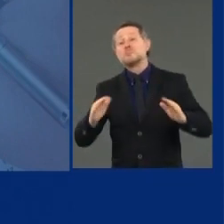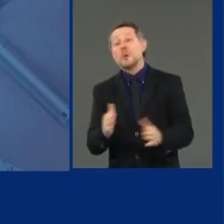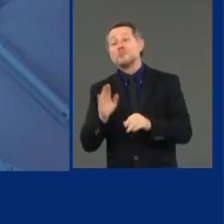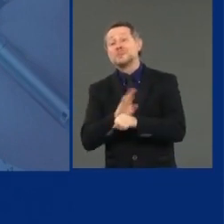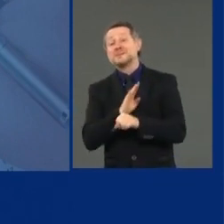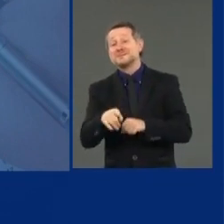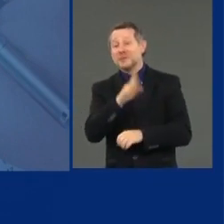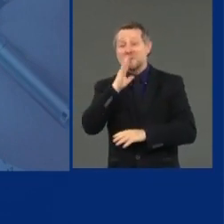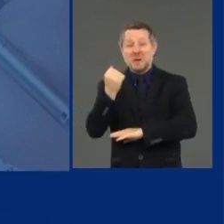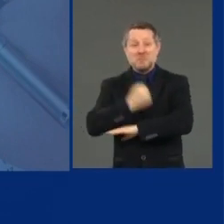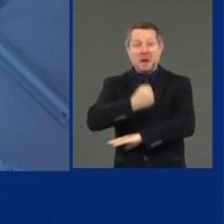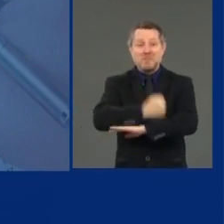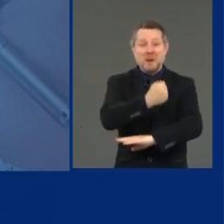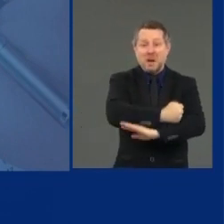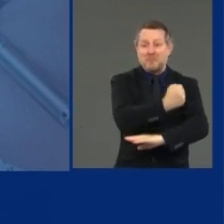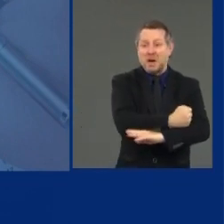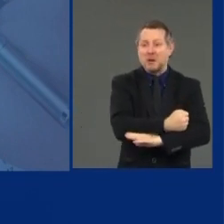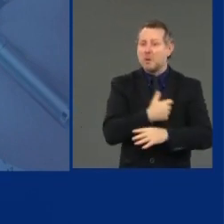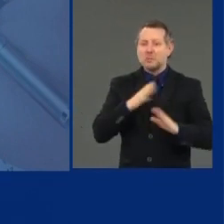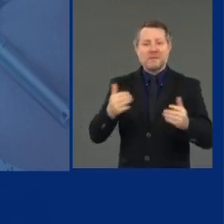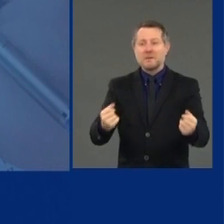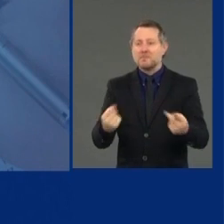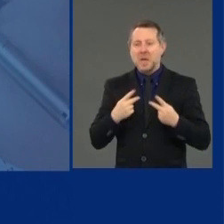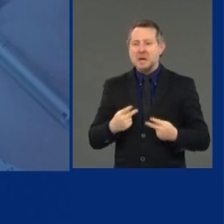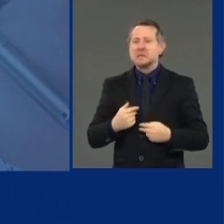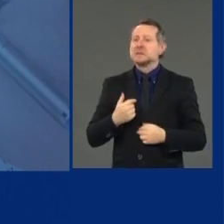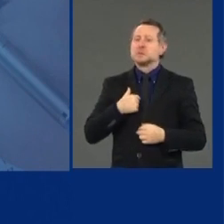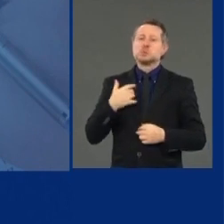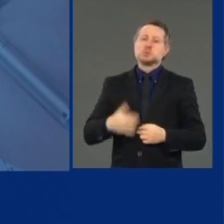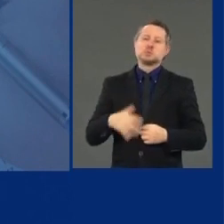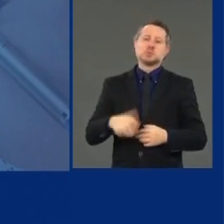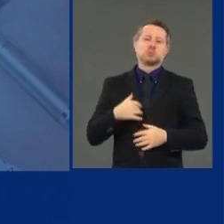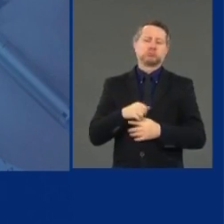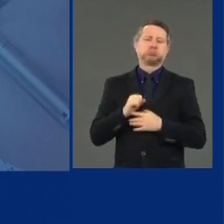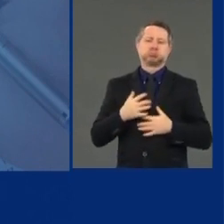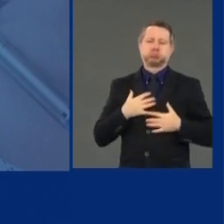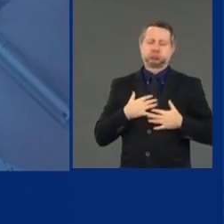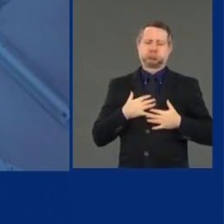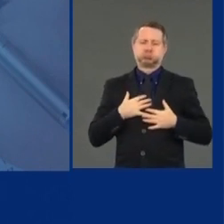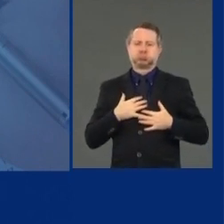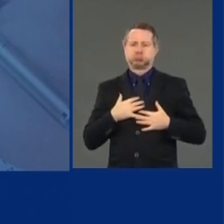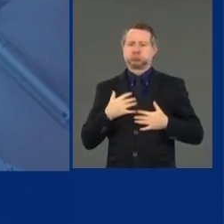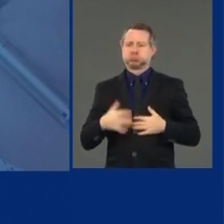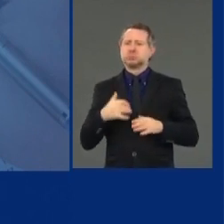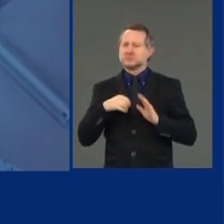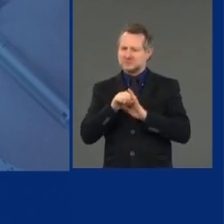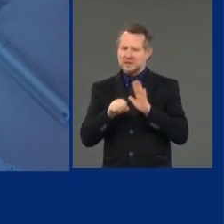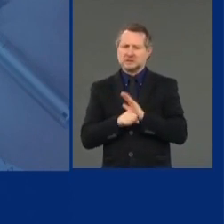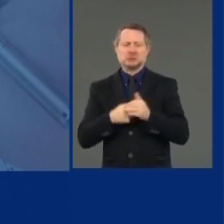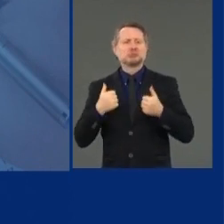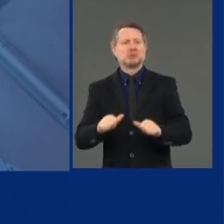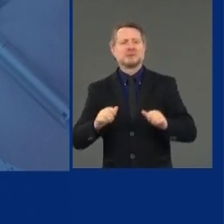THE NUMBERS OF SMALL BUSINESSES THAT THEY ARE PROJECTING MAY NOT COME BACK ARE REALLY STAGGERING.